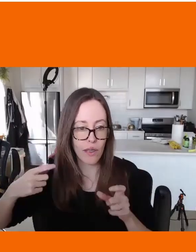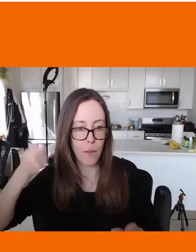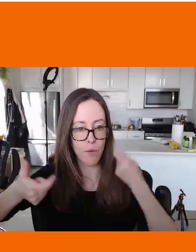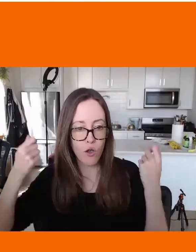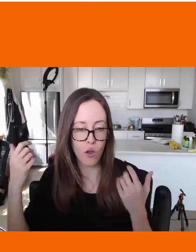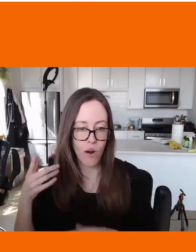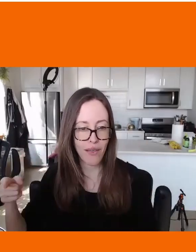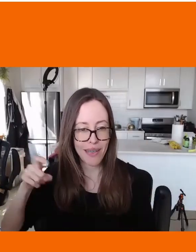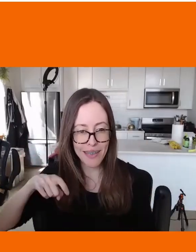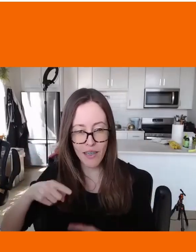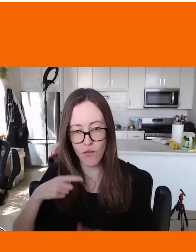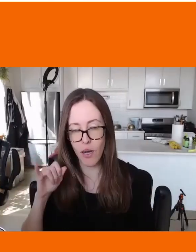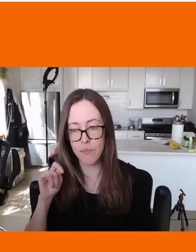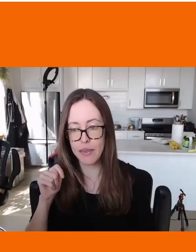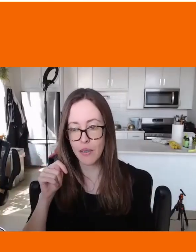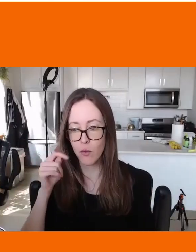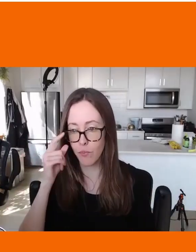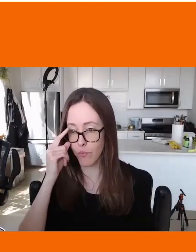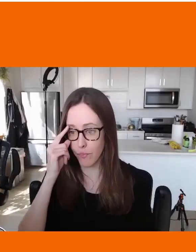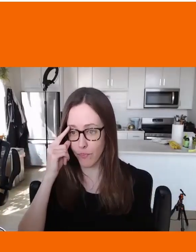so users could pull out the data that they needed.